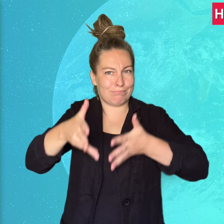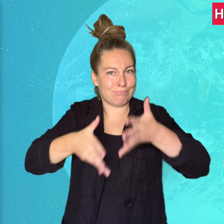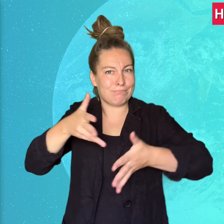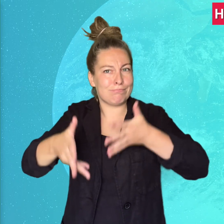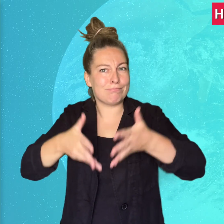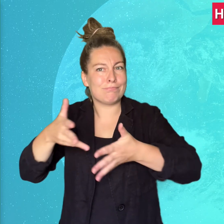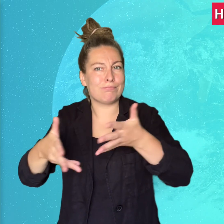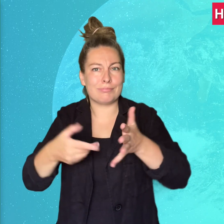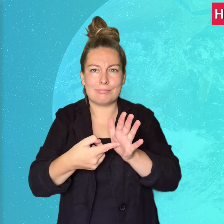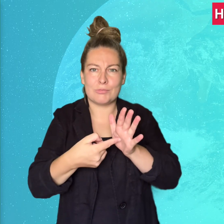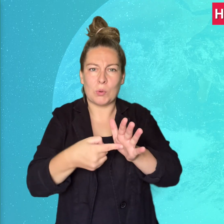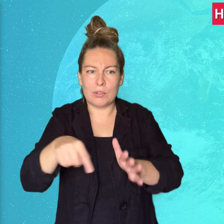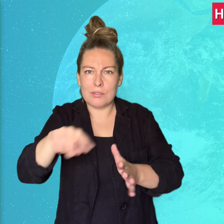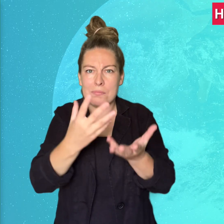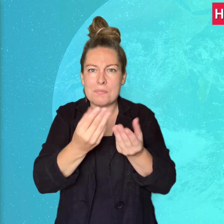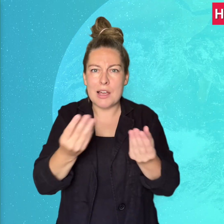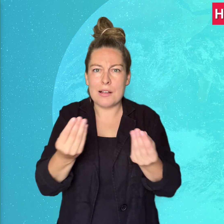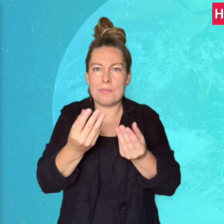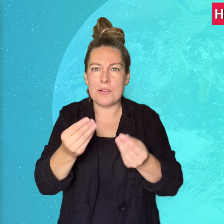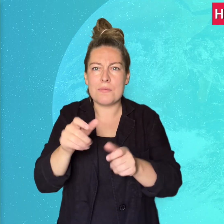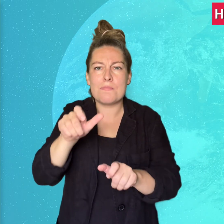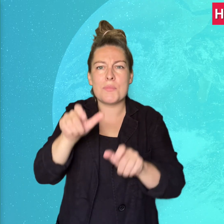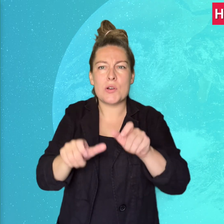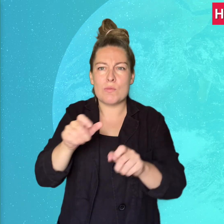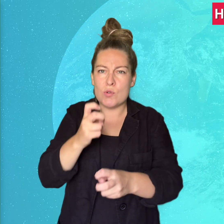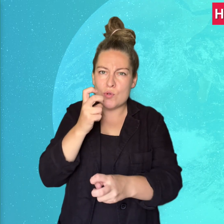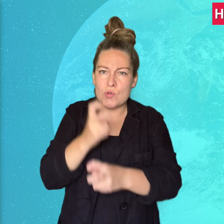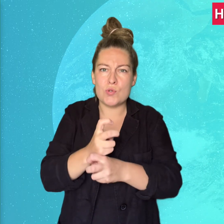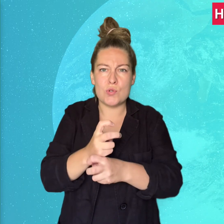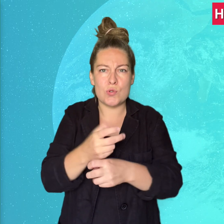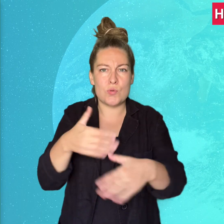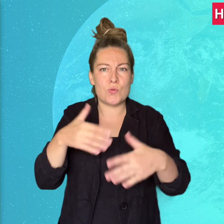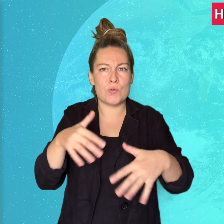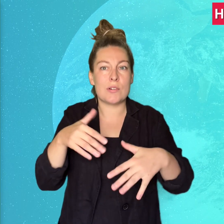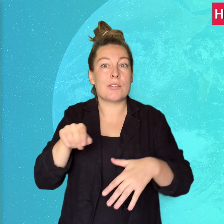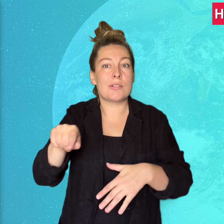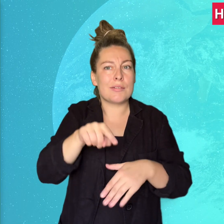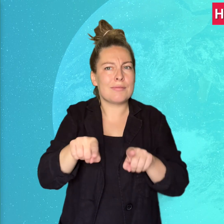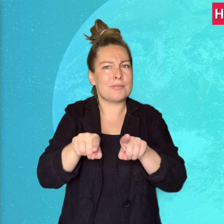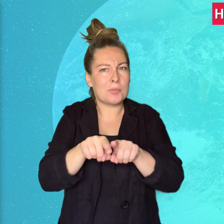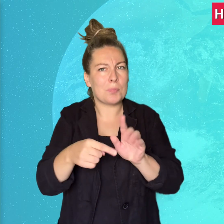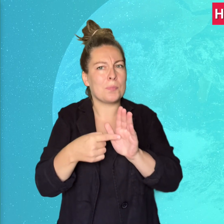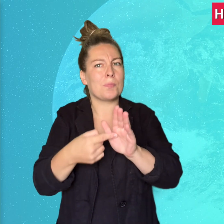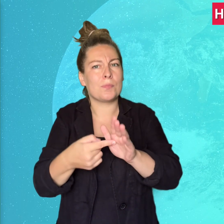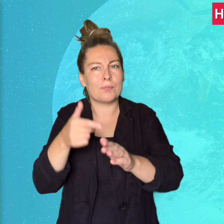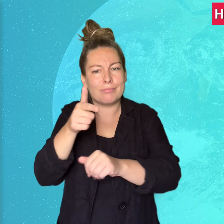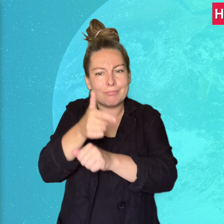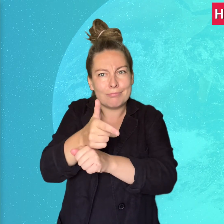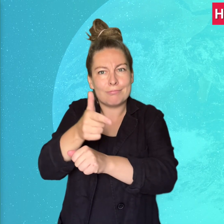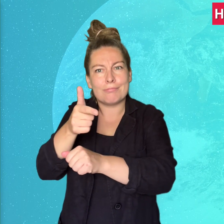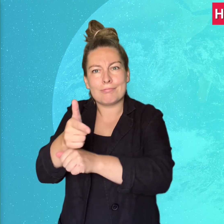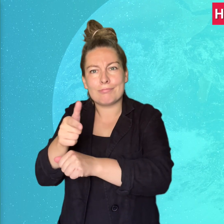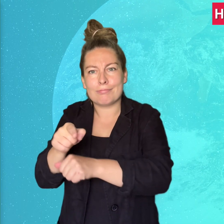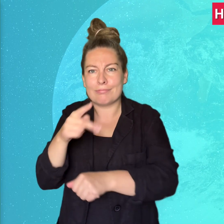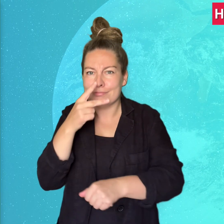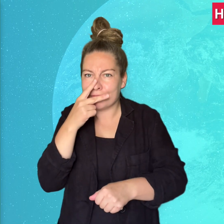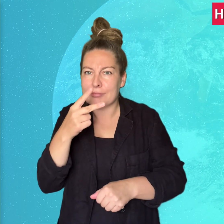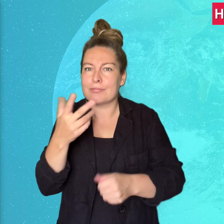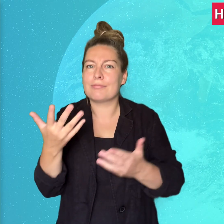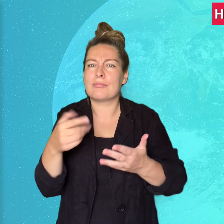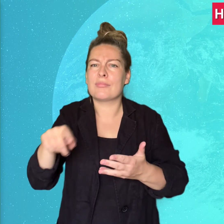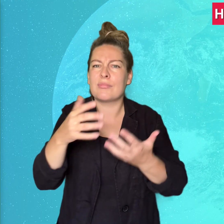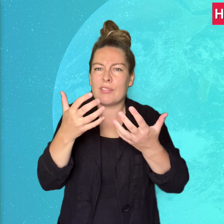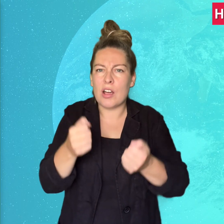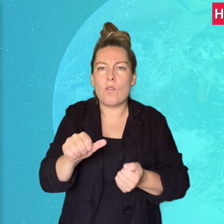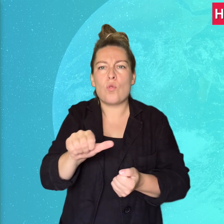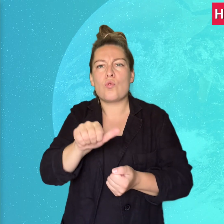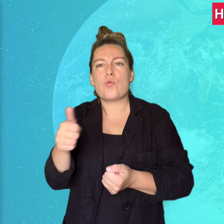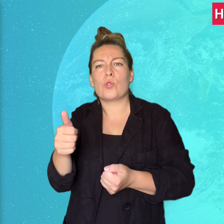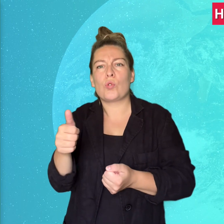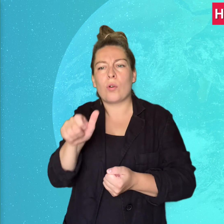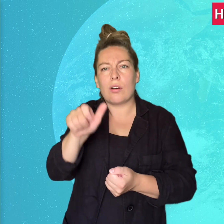he uses Sign Language while showing images of people in hardship.